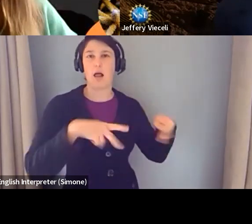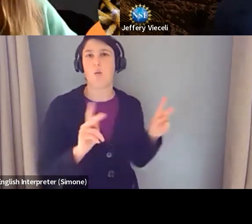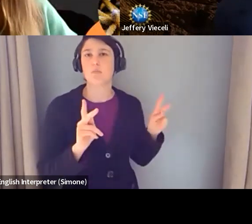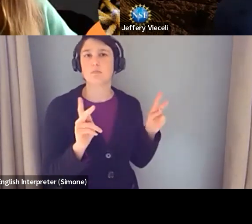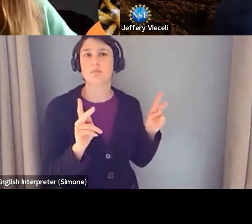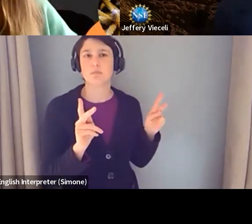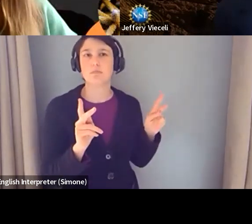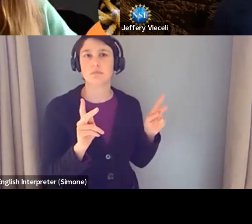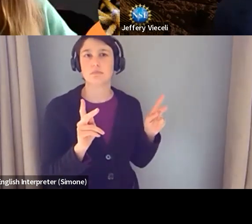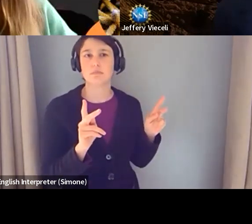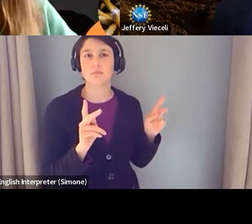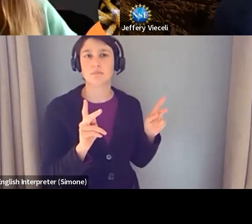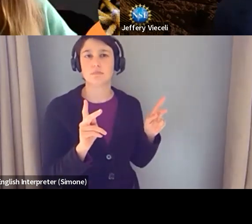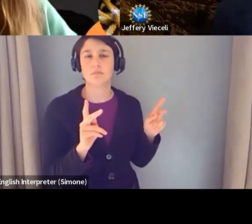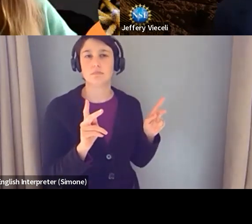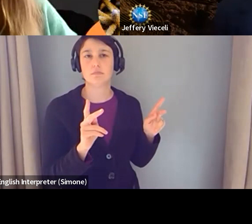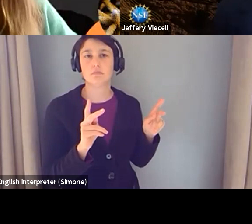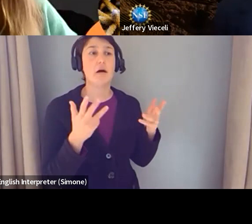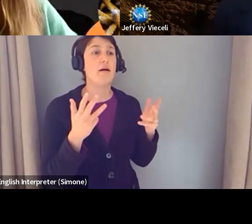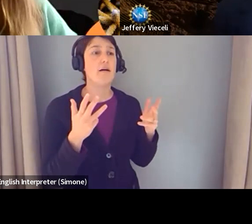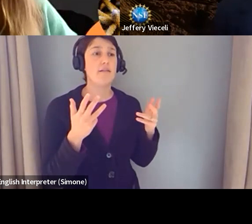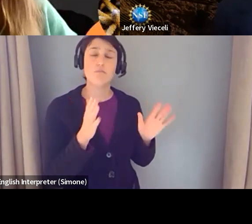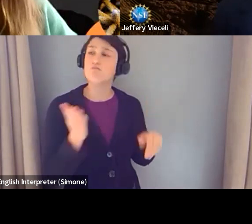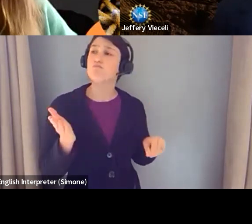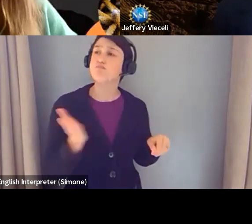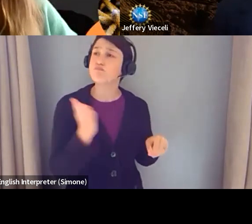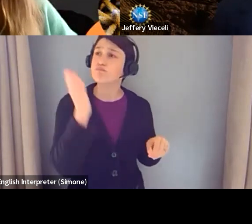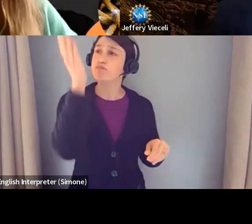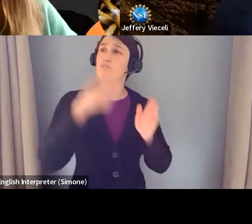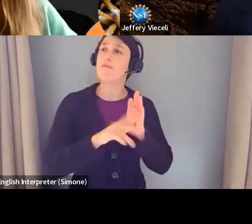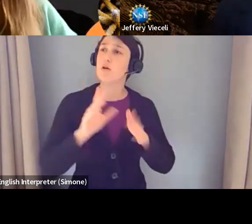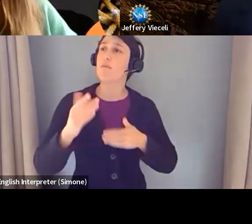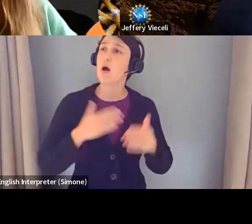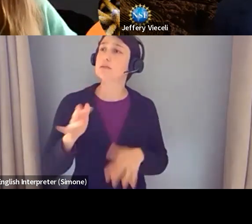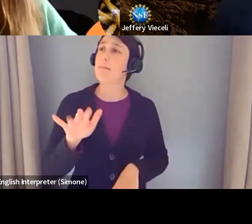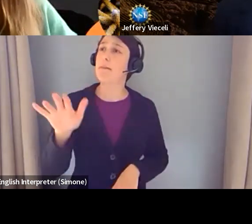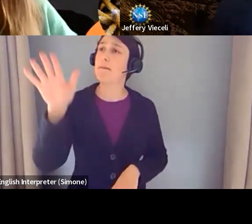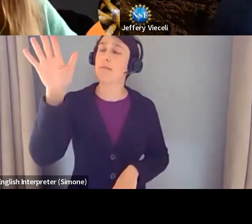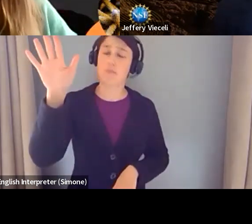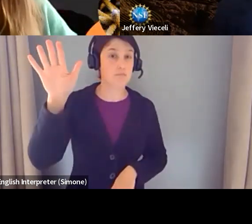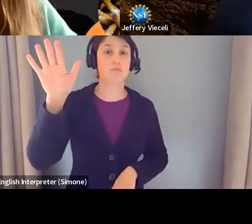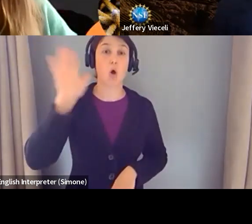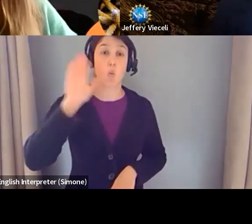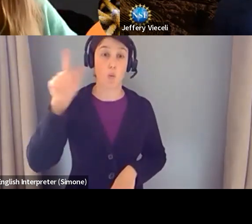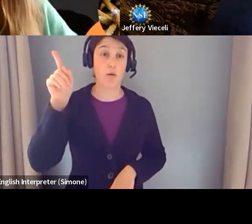it goes through the -- it's going through the review process, will the program officer reach